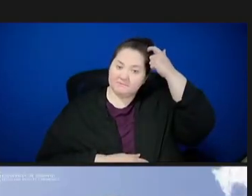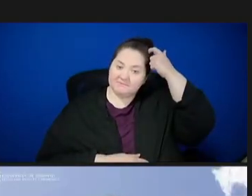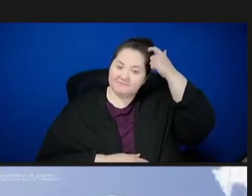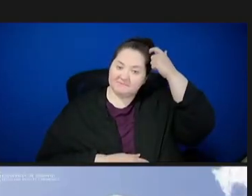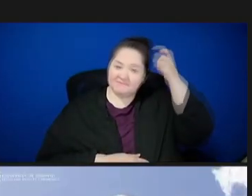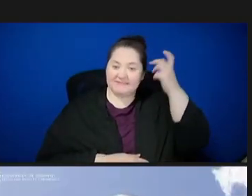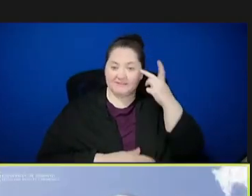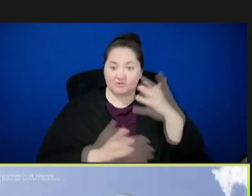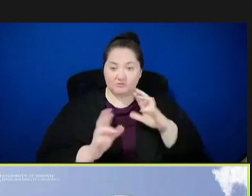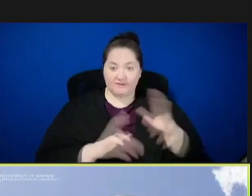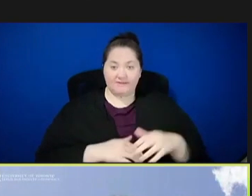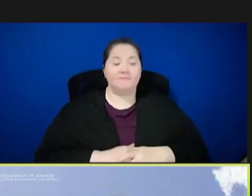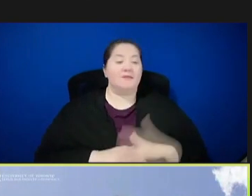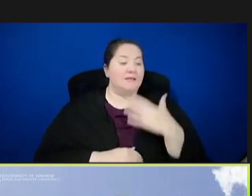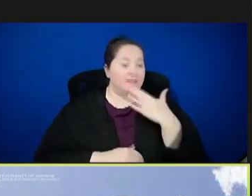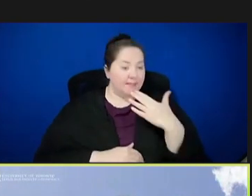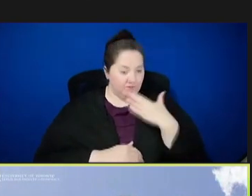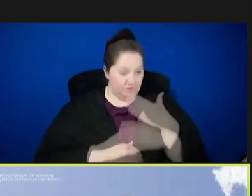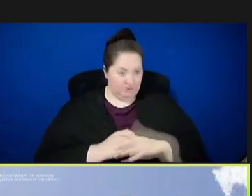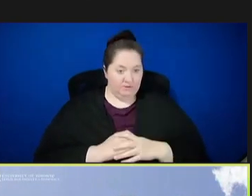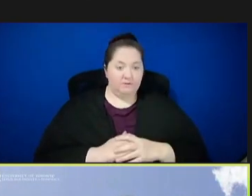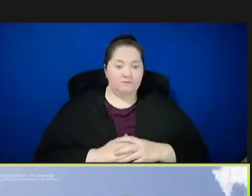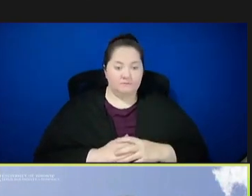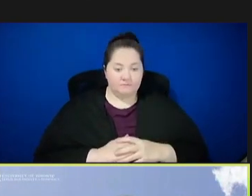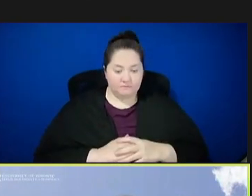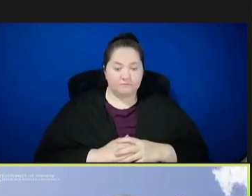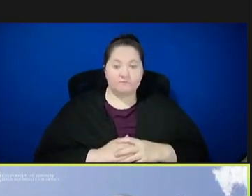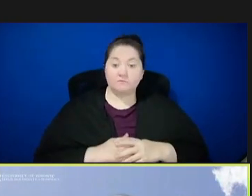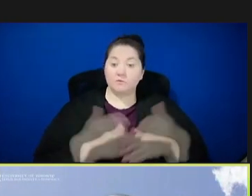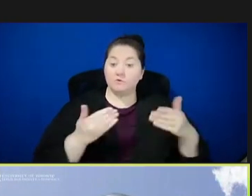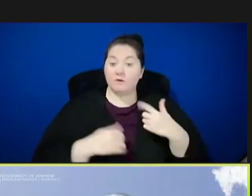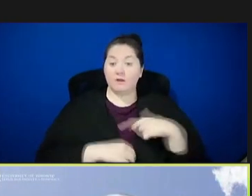Anna Taddio: Thank you, everyone, for inviting us to speak. I very much